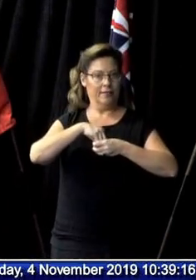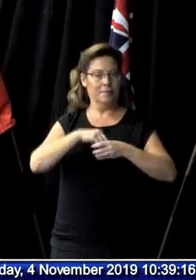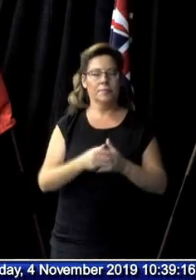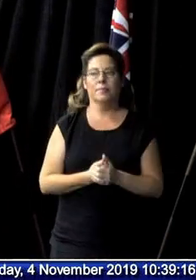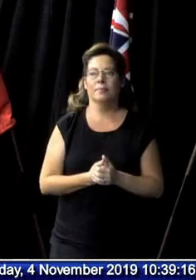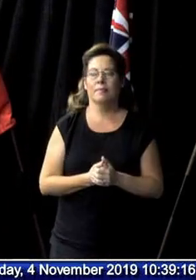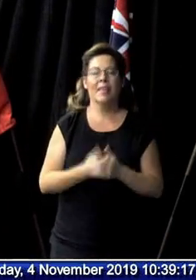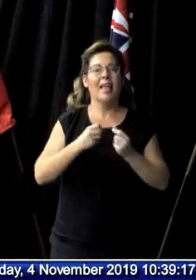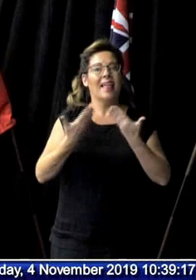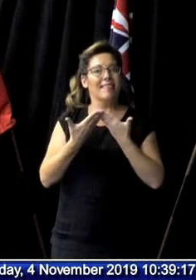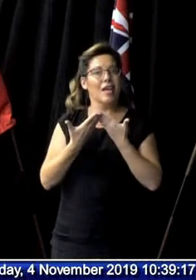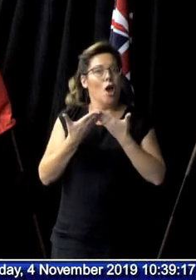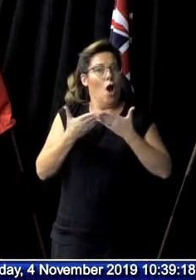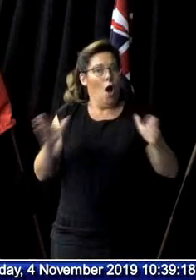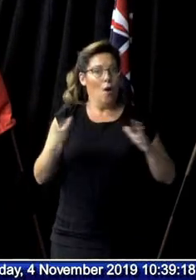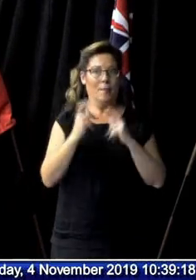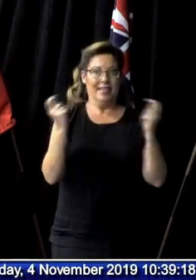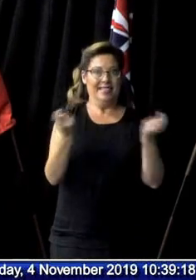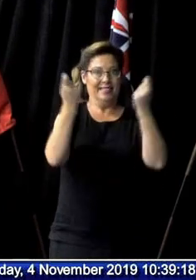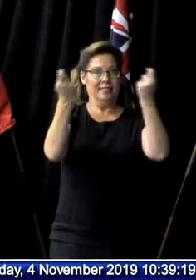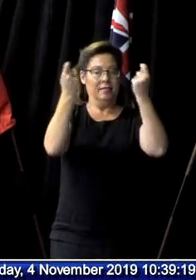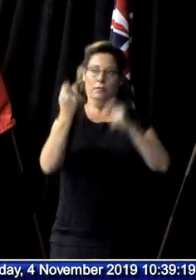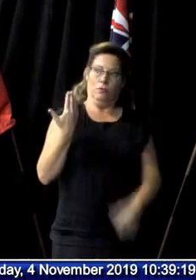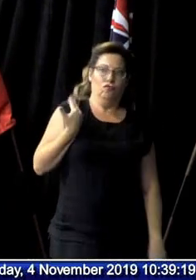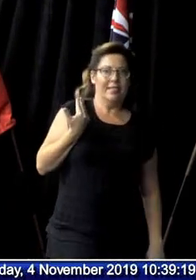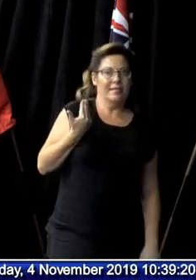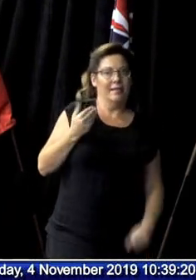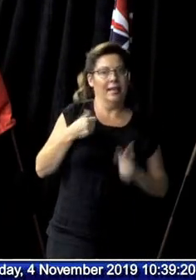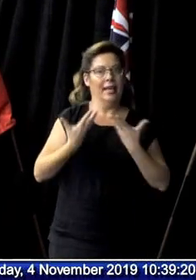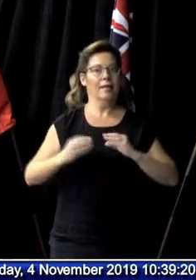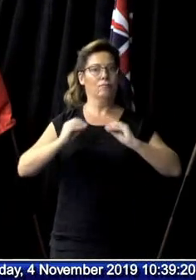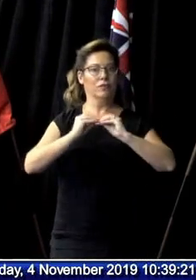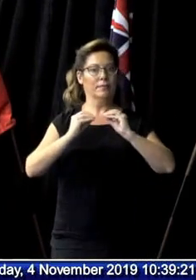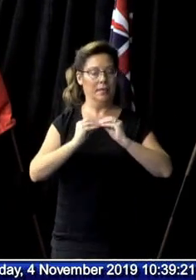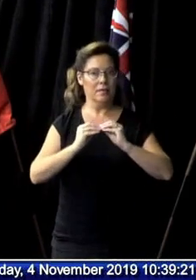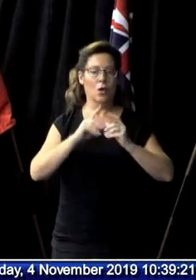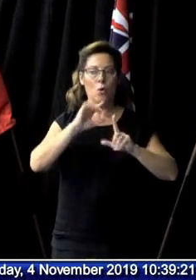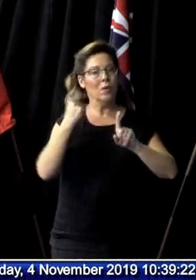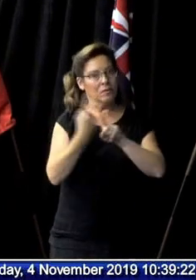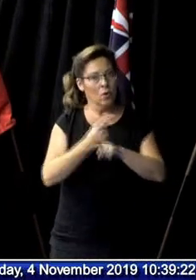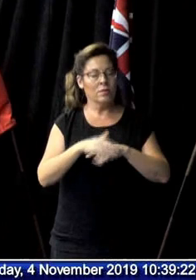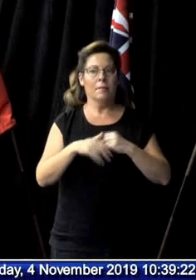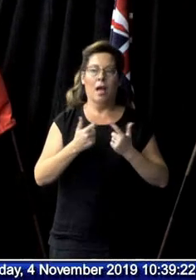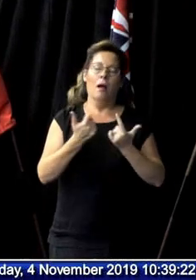extraordinary number of inquiries that have been held relating to the disadvantages experienced by people with disability.